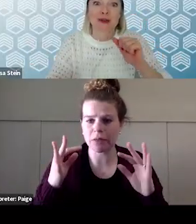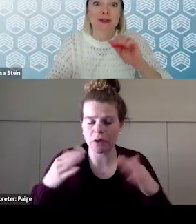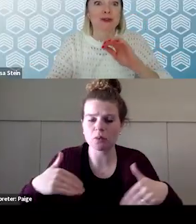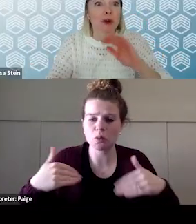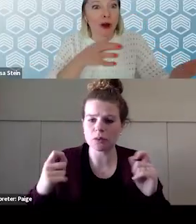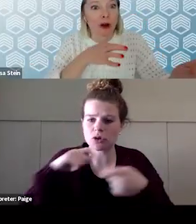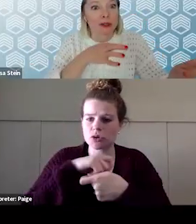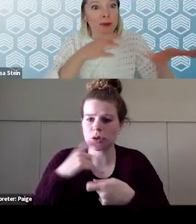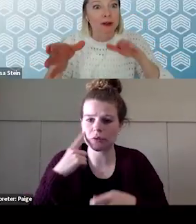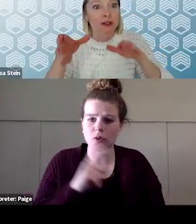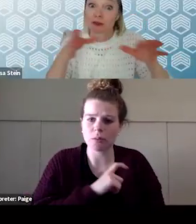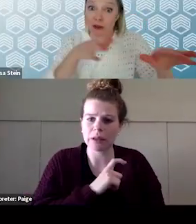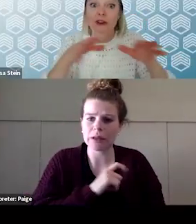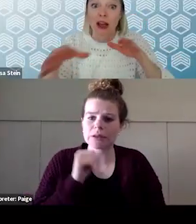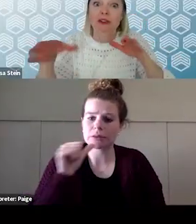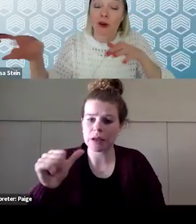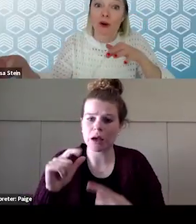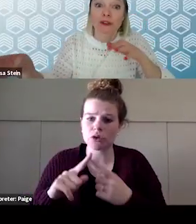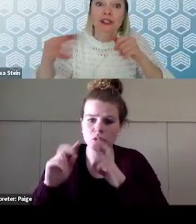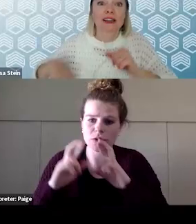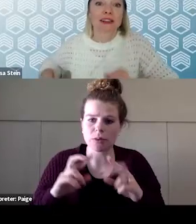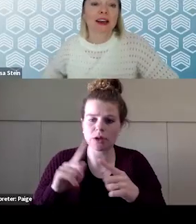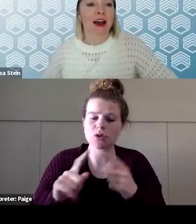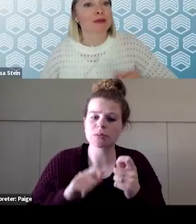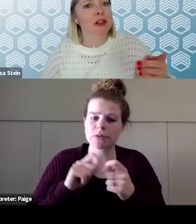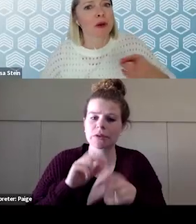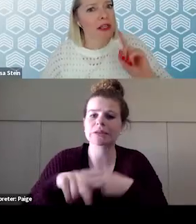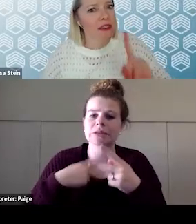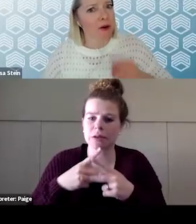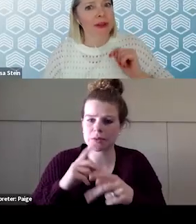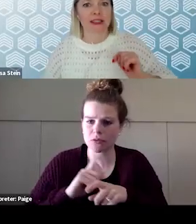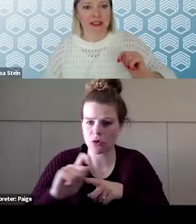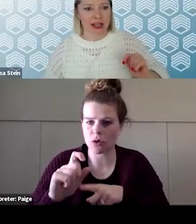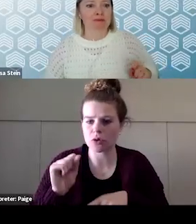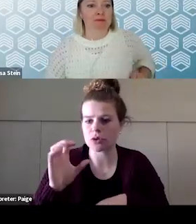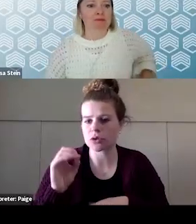to no longer respond to certain types of calls. So let's start with Leigh this time.